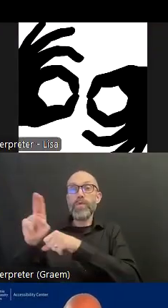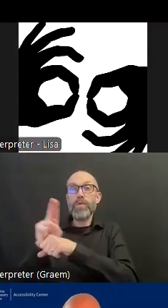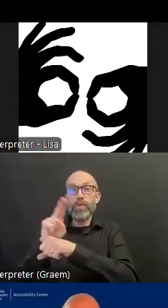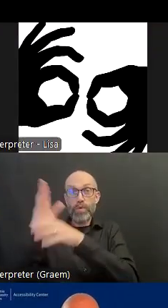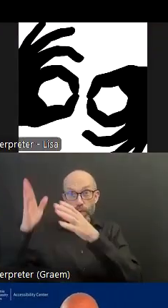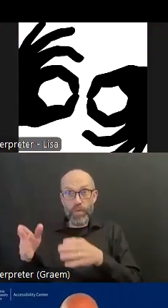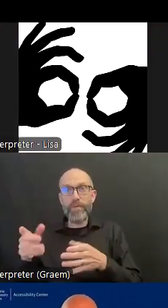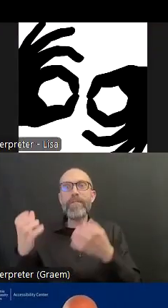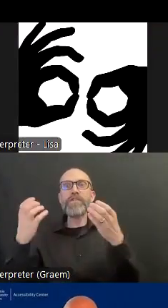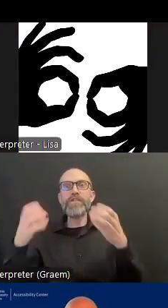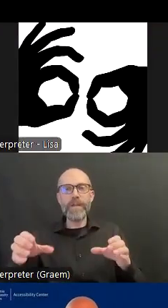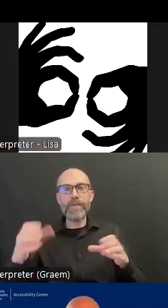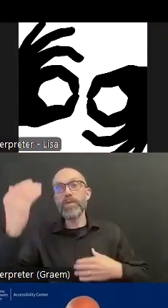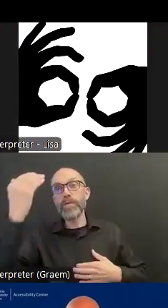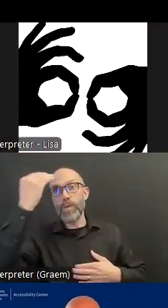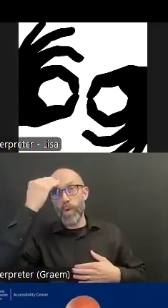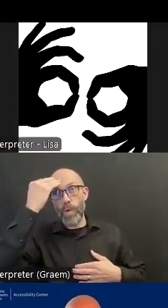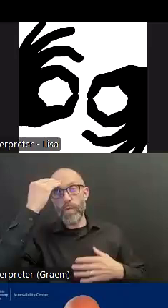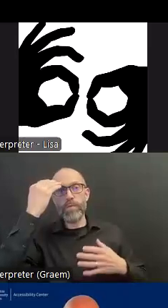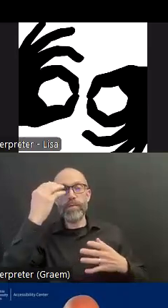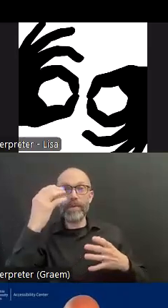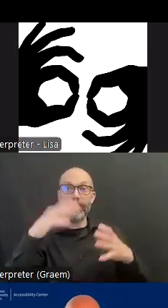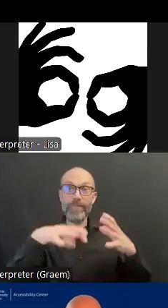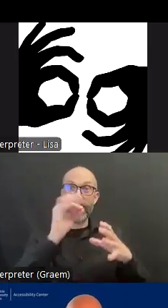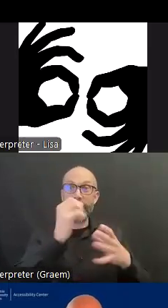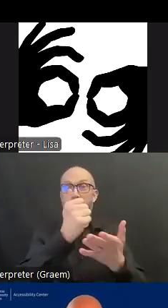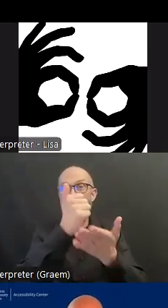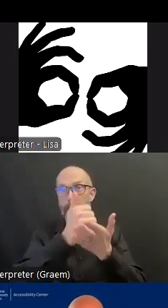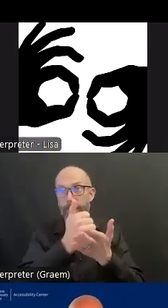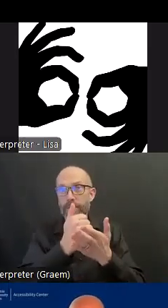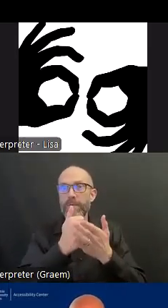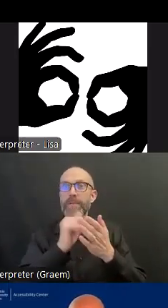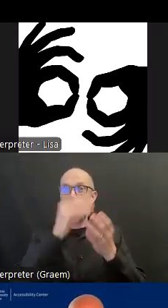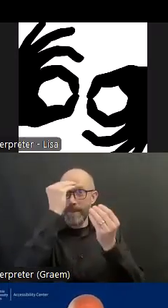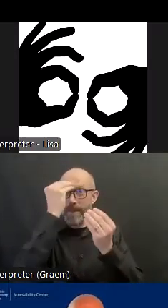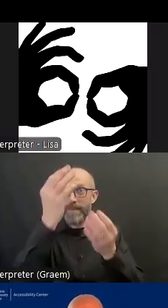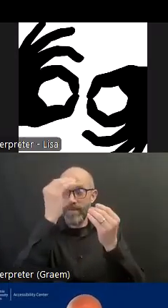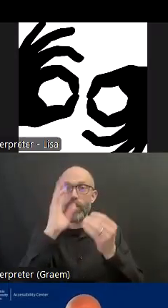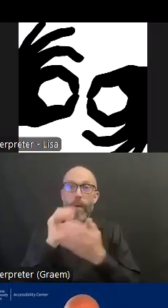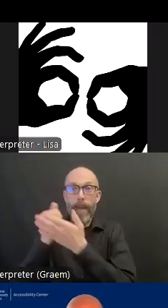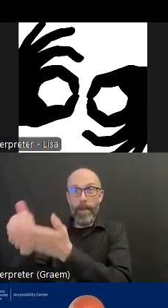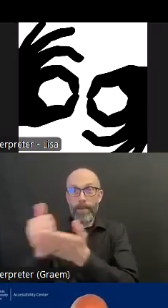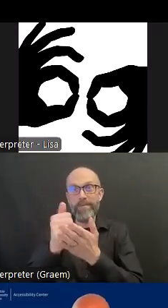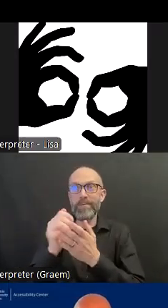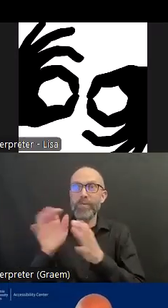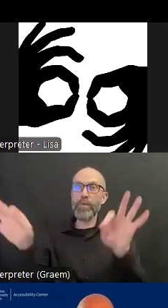to know and to get help, and to have that information be helpful to them. That's really critical.